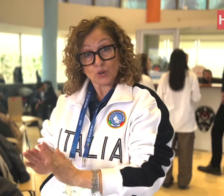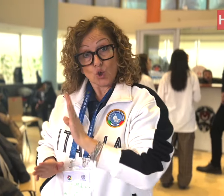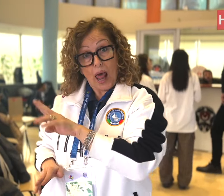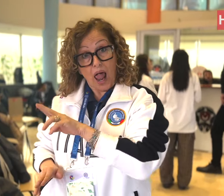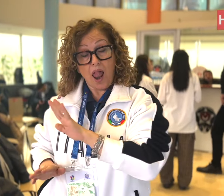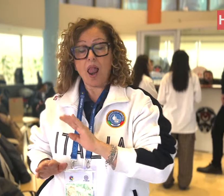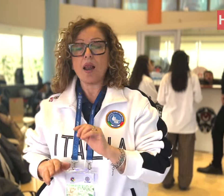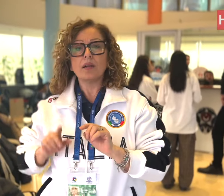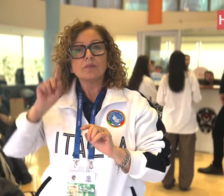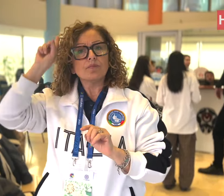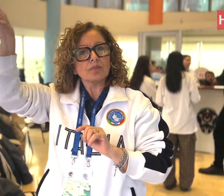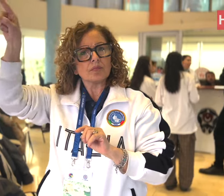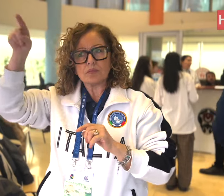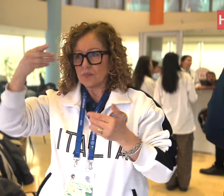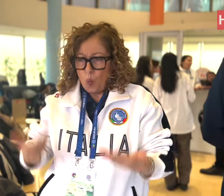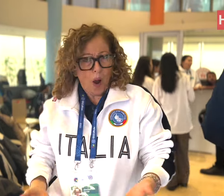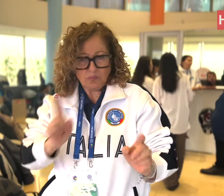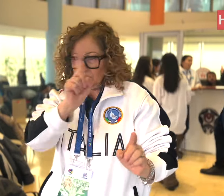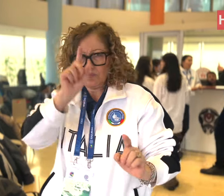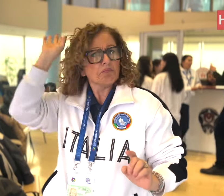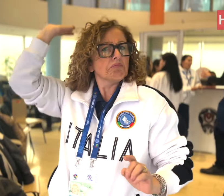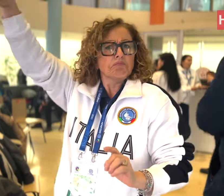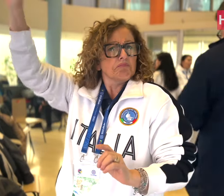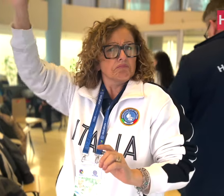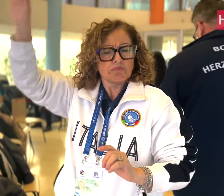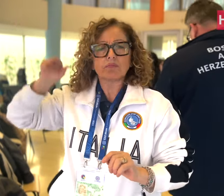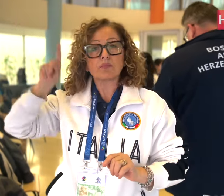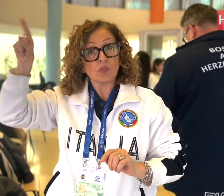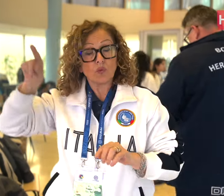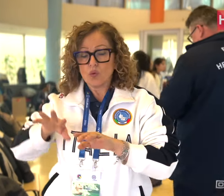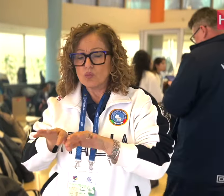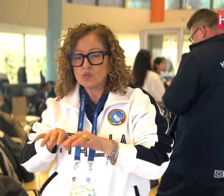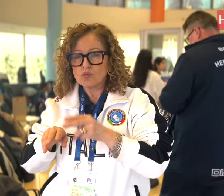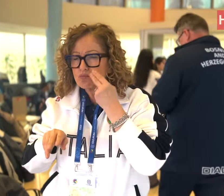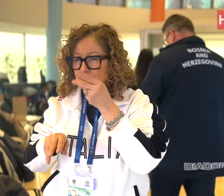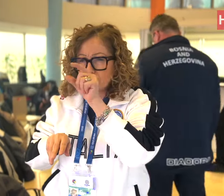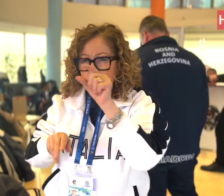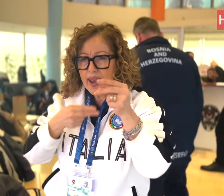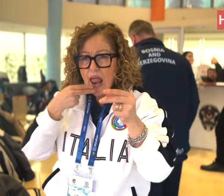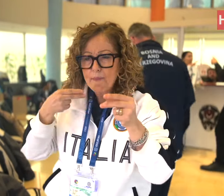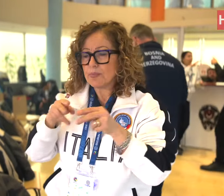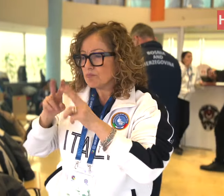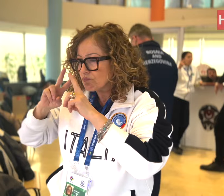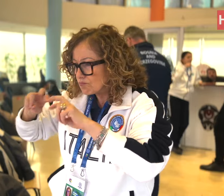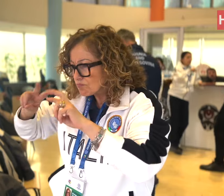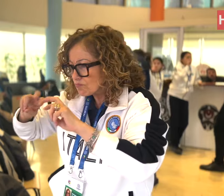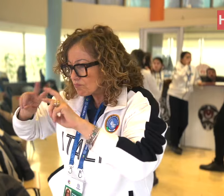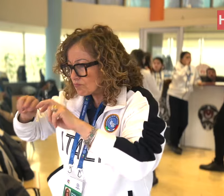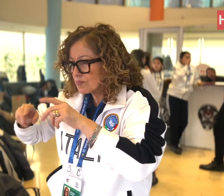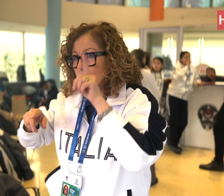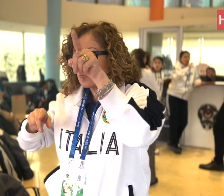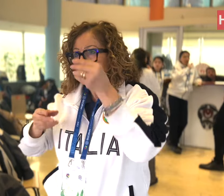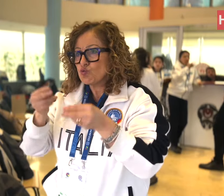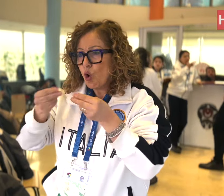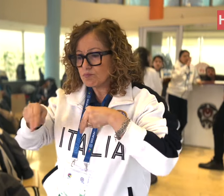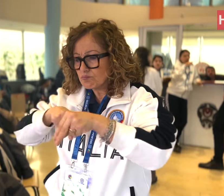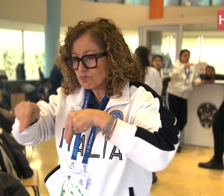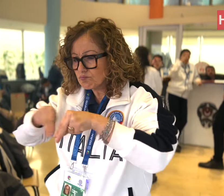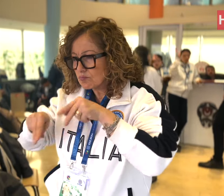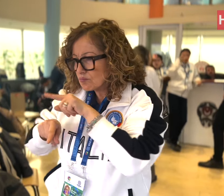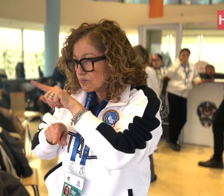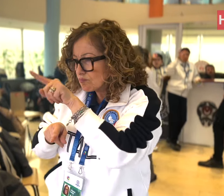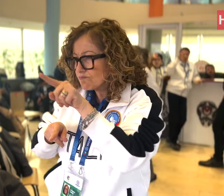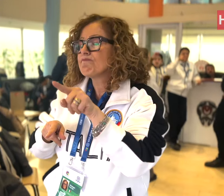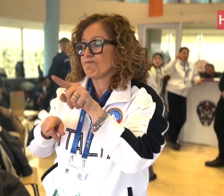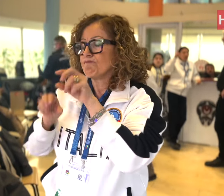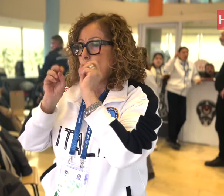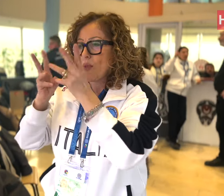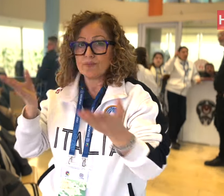would be and later at night, I would have a video call with